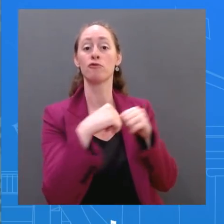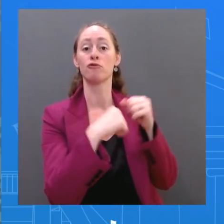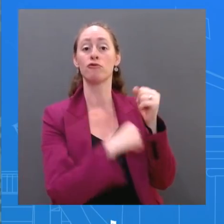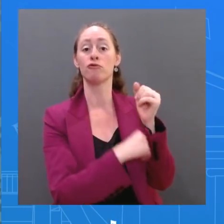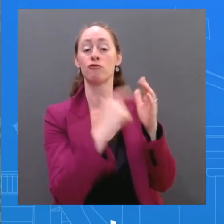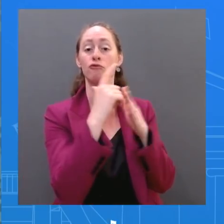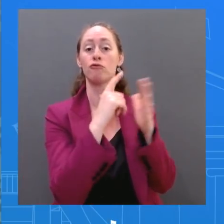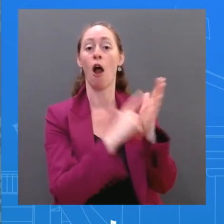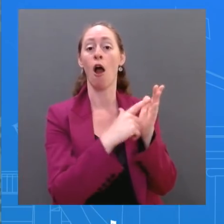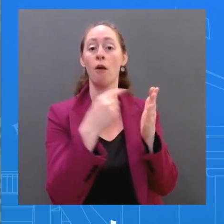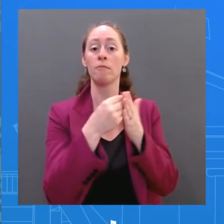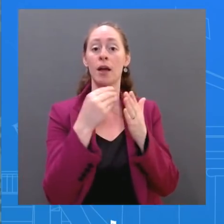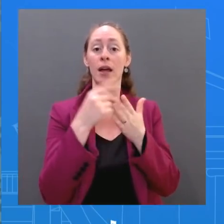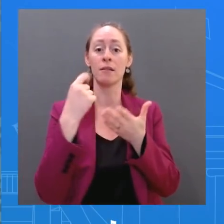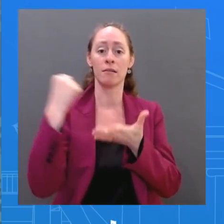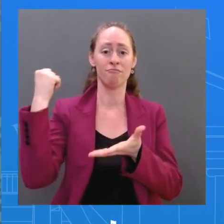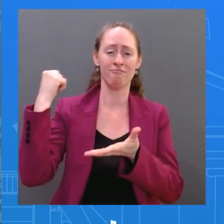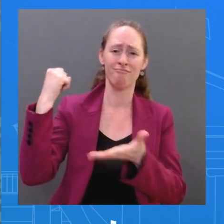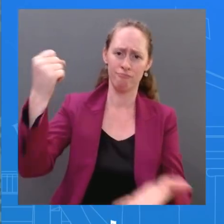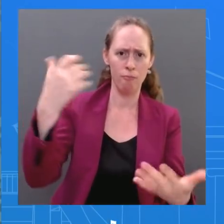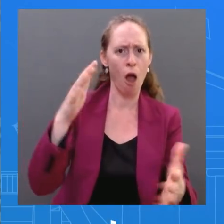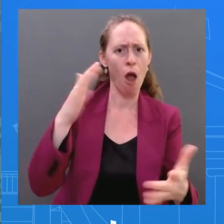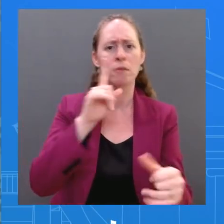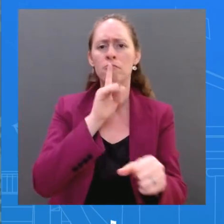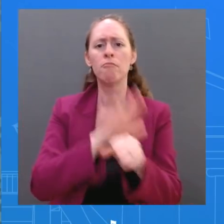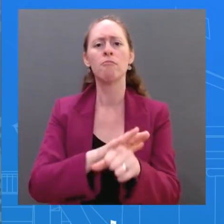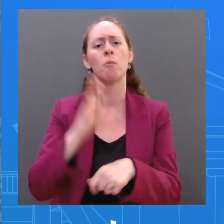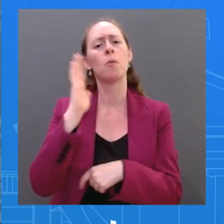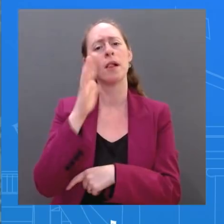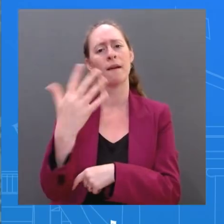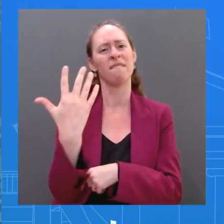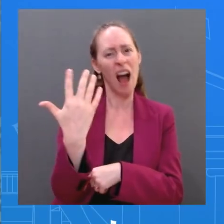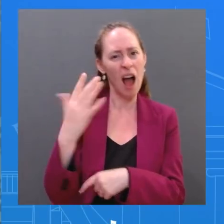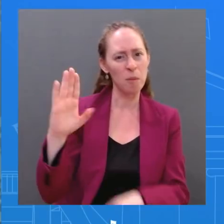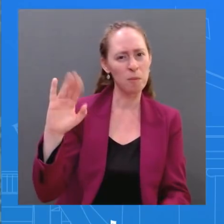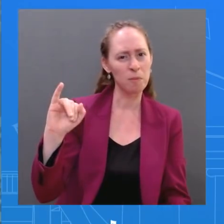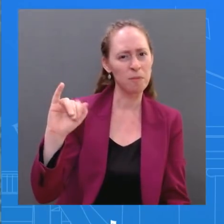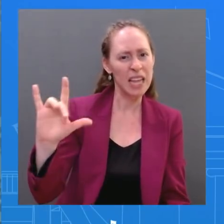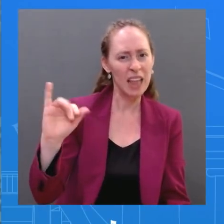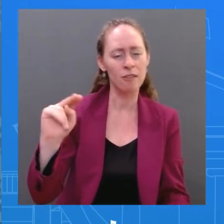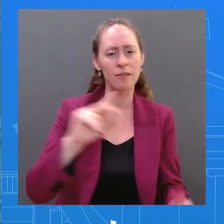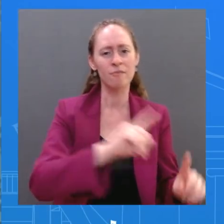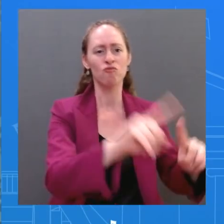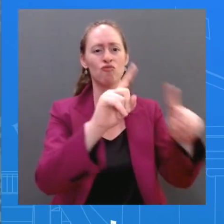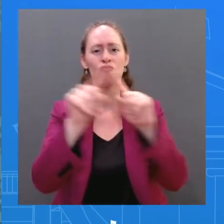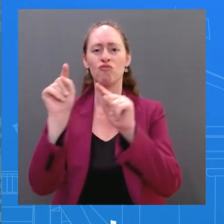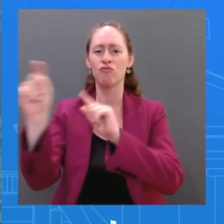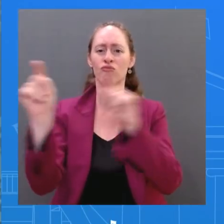and $25 billion total to airport-related infrastructure across the country.